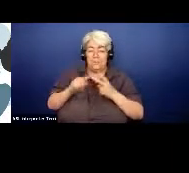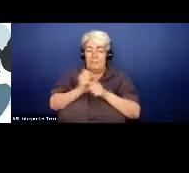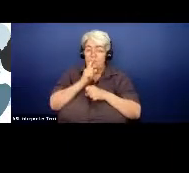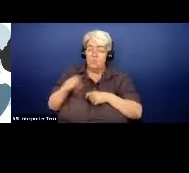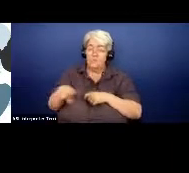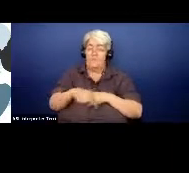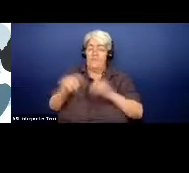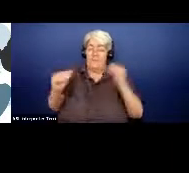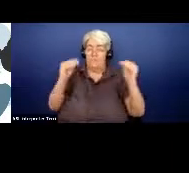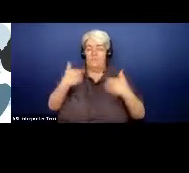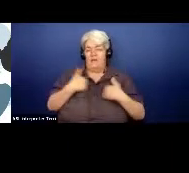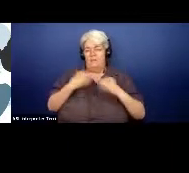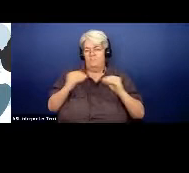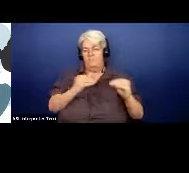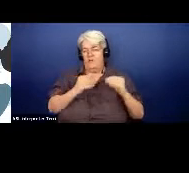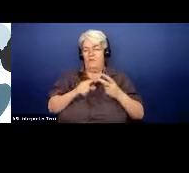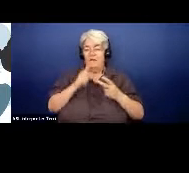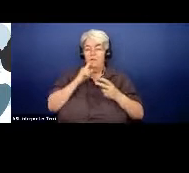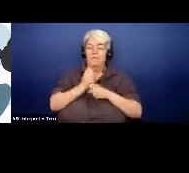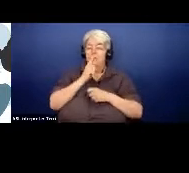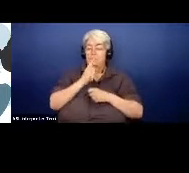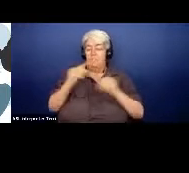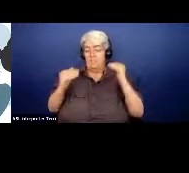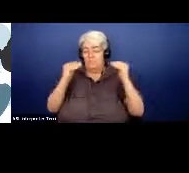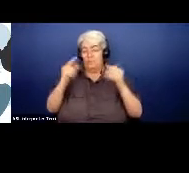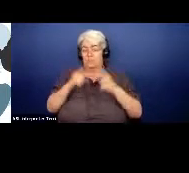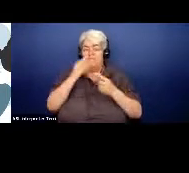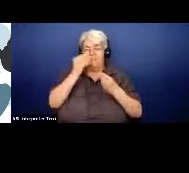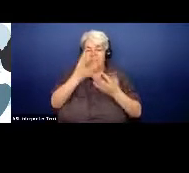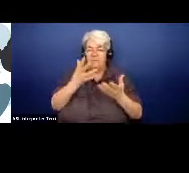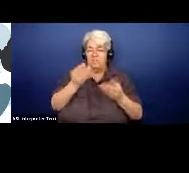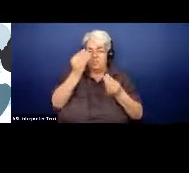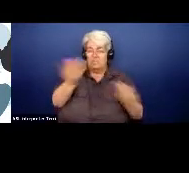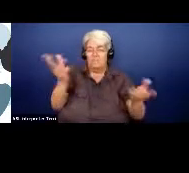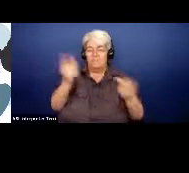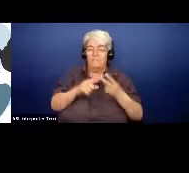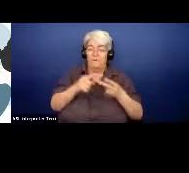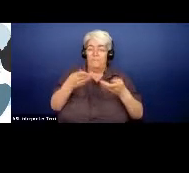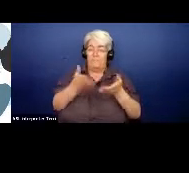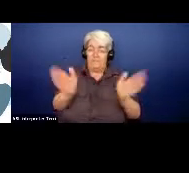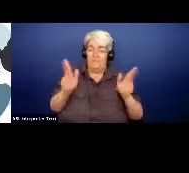sure that folks who are doing the information desk in the public spaces where that's libraries